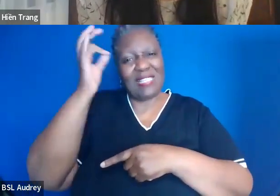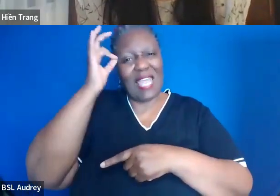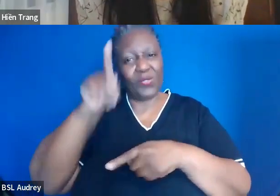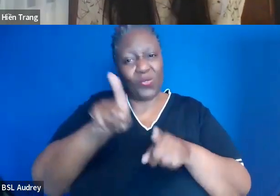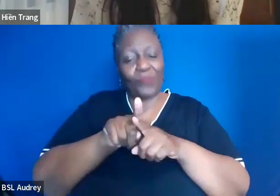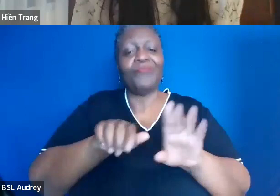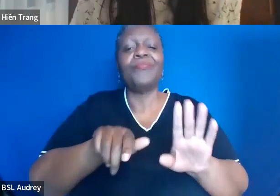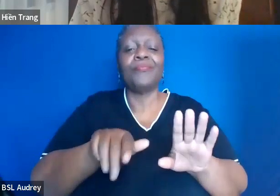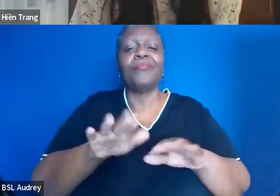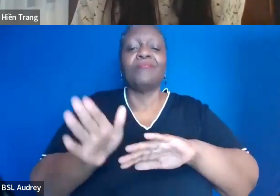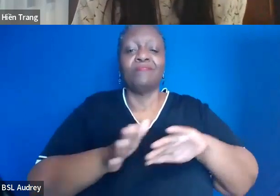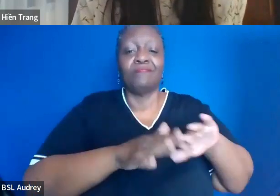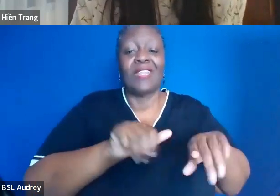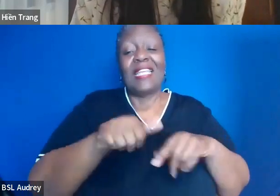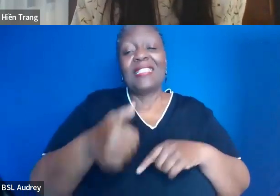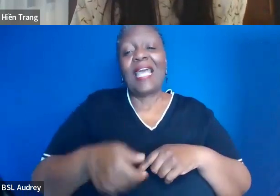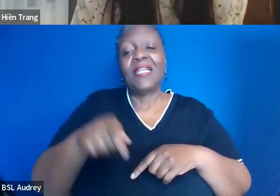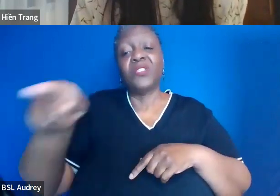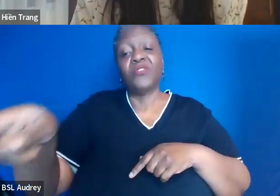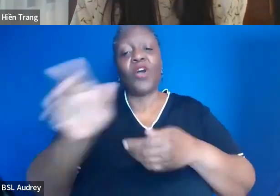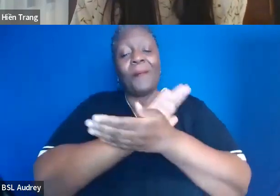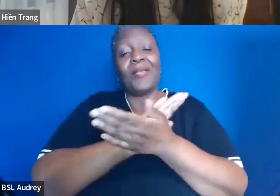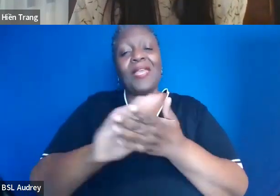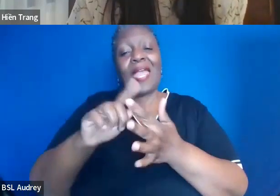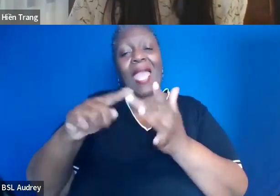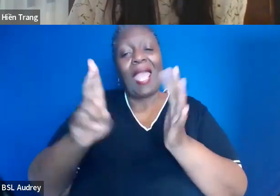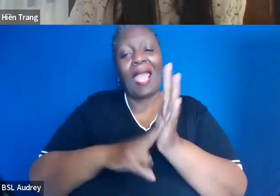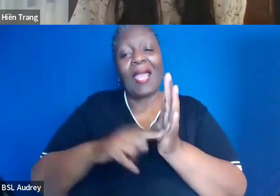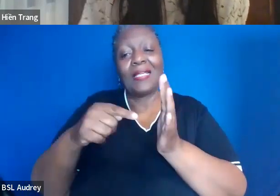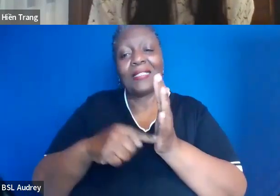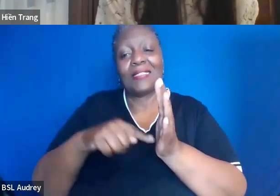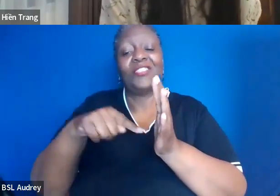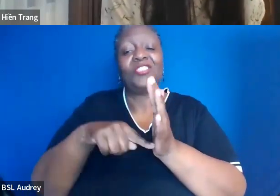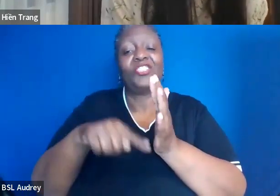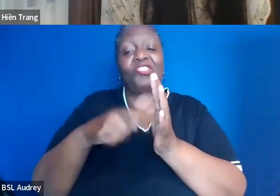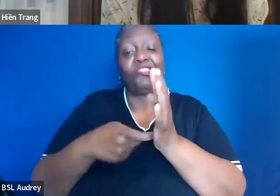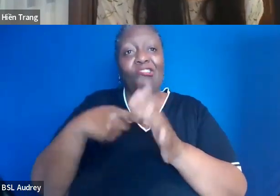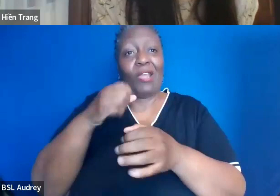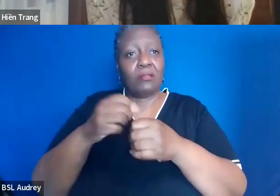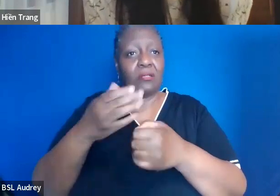Trang coming in from Hanoi thank you so much for joining us it's evening where you are quite late